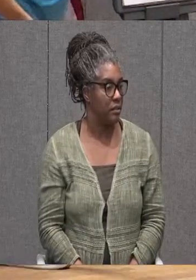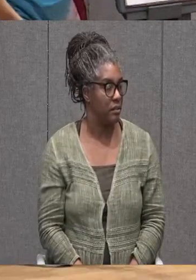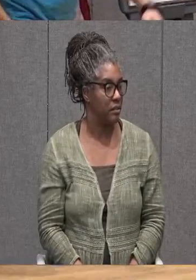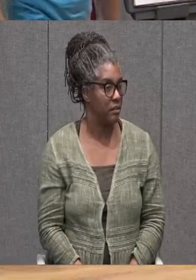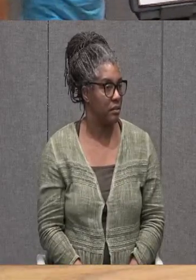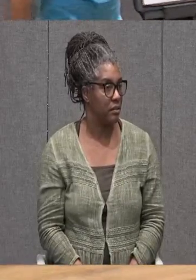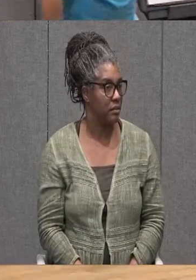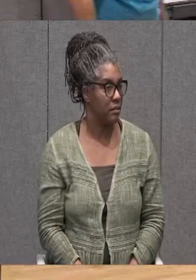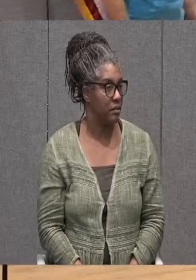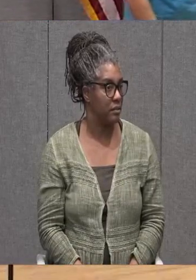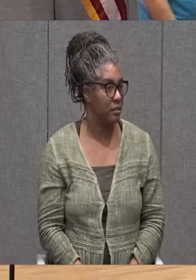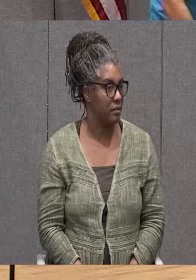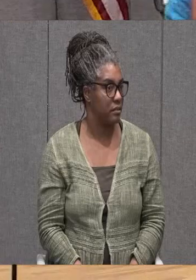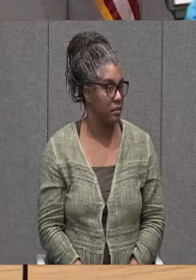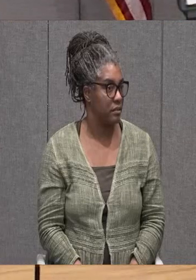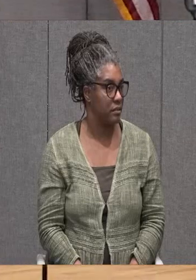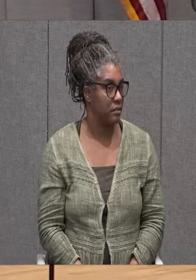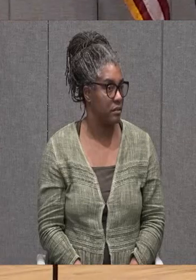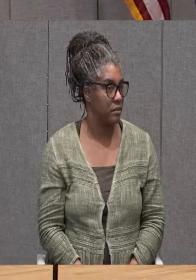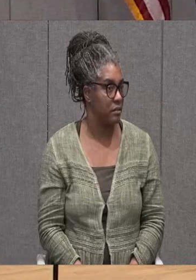(air whooshing)